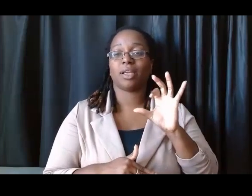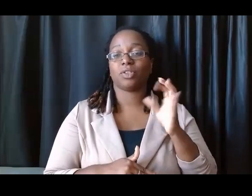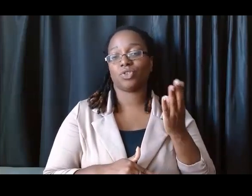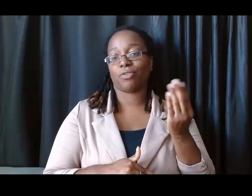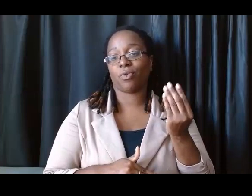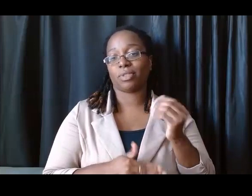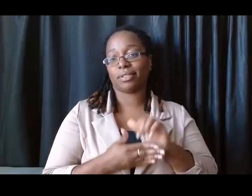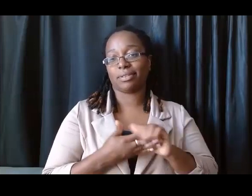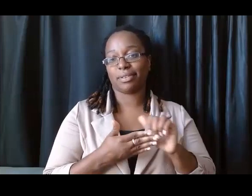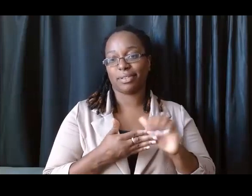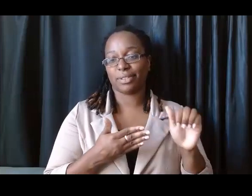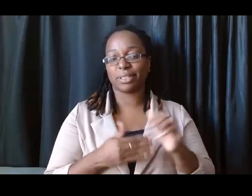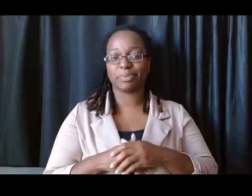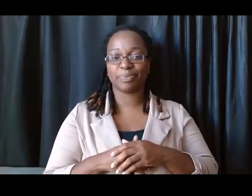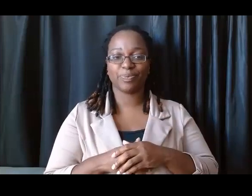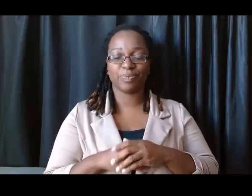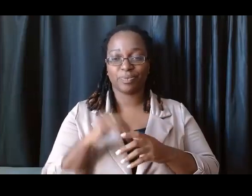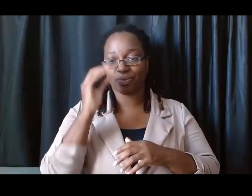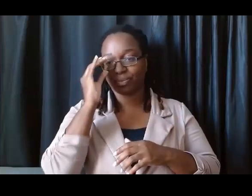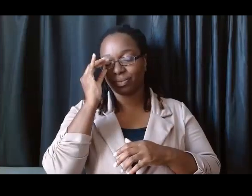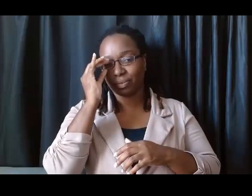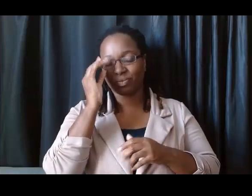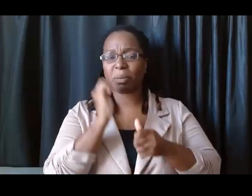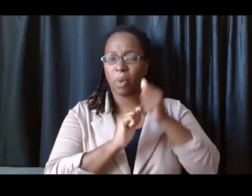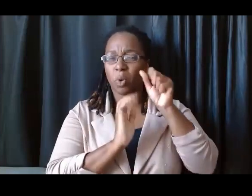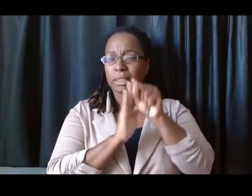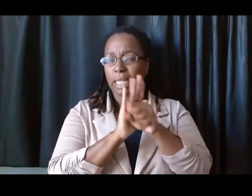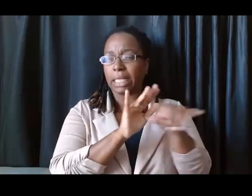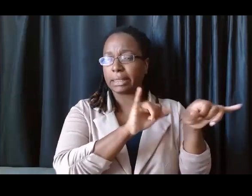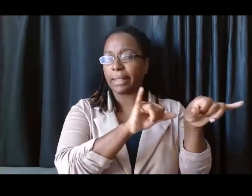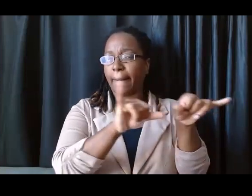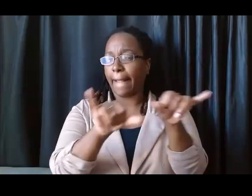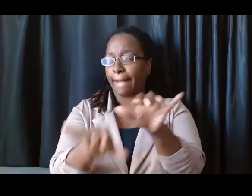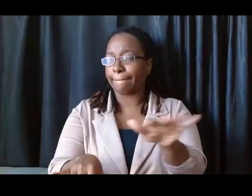which is the amount in most states, the monthly amount in most states this year.